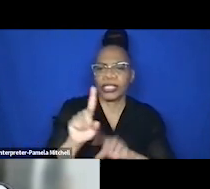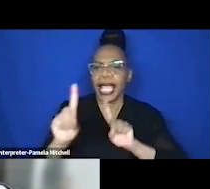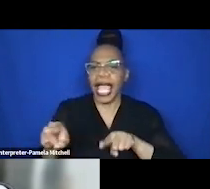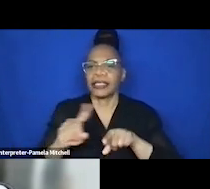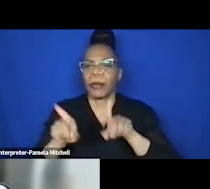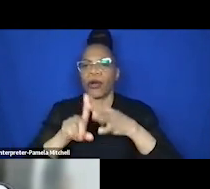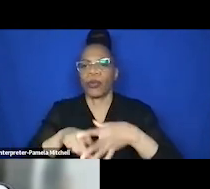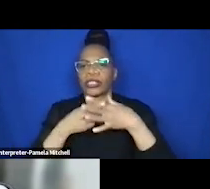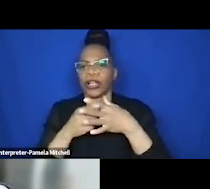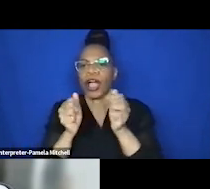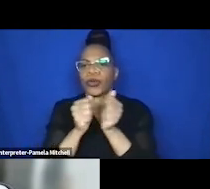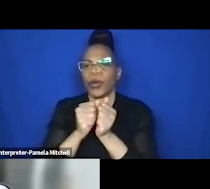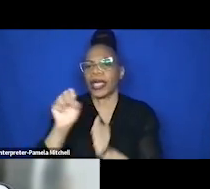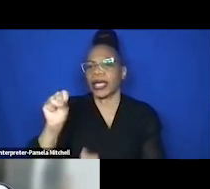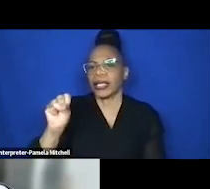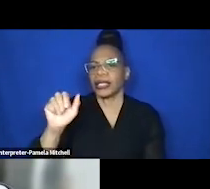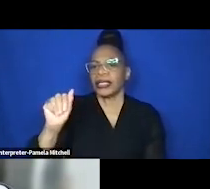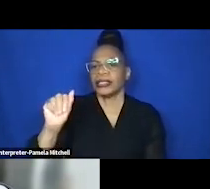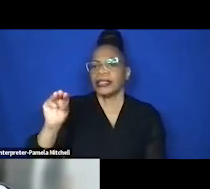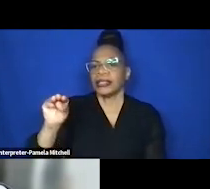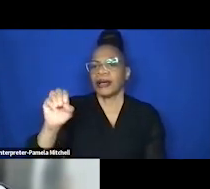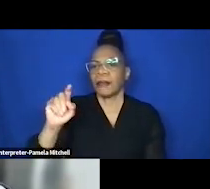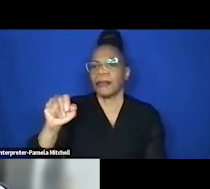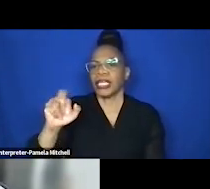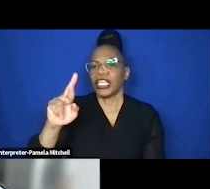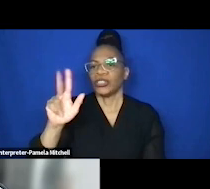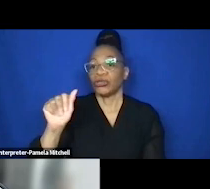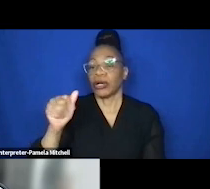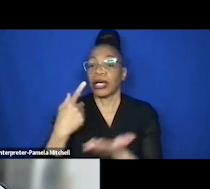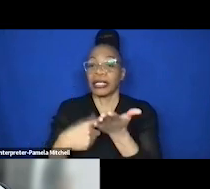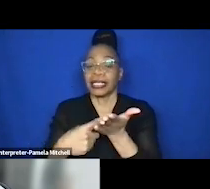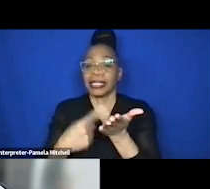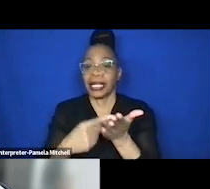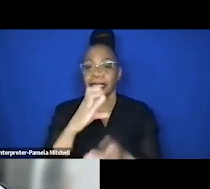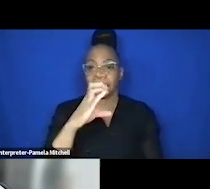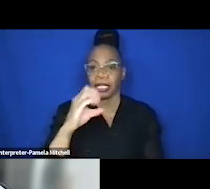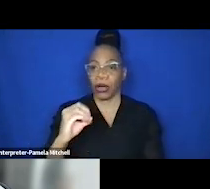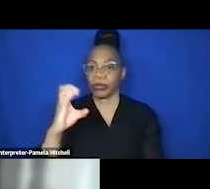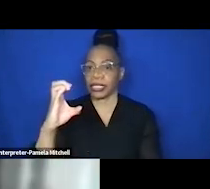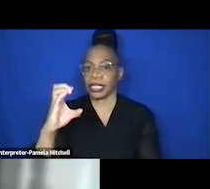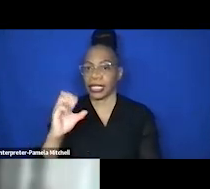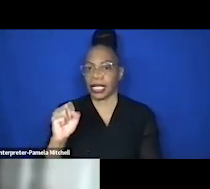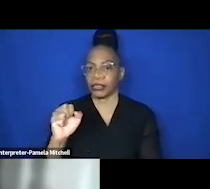who's gonna talk a little bit about CoC and SOAR. Great. Thank you so much, Pam. And good afternoon everybody.